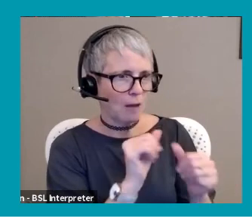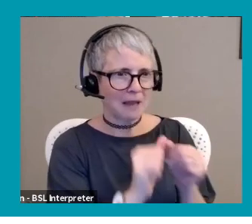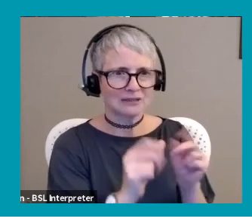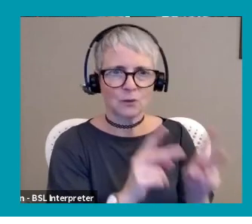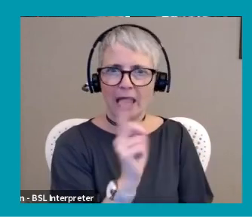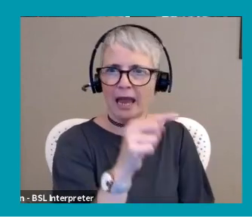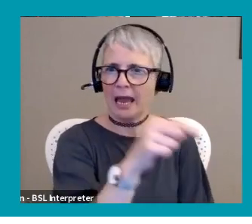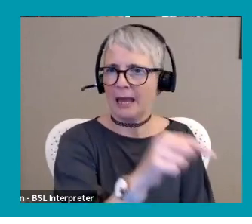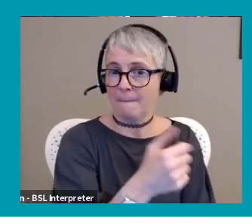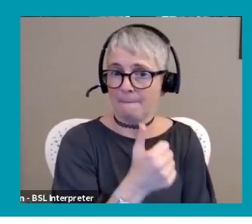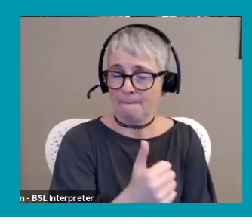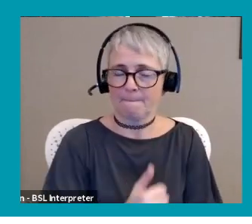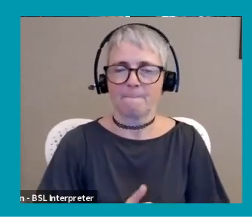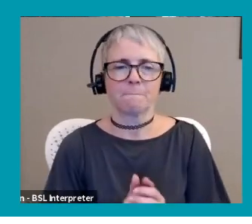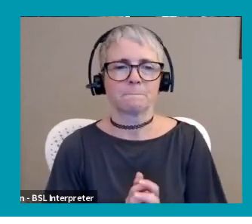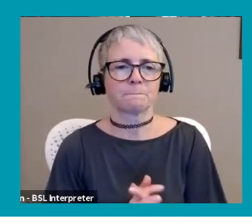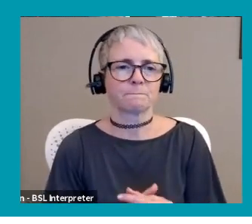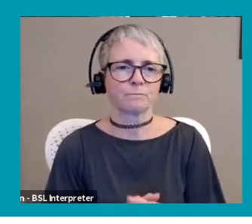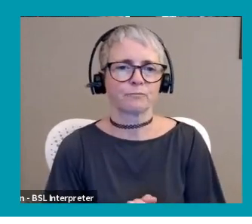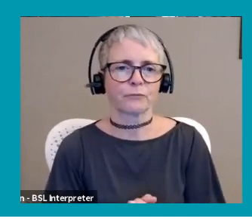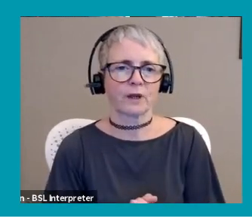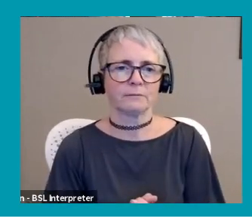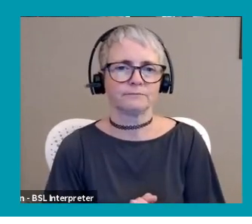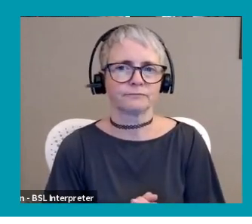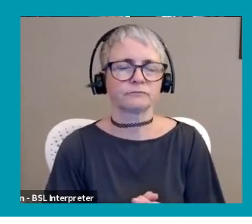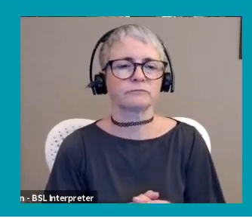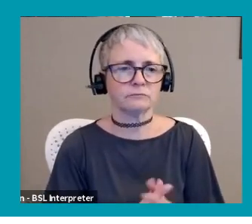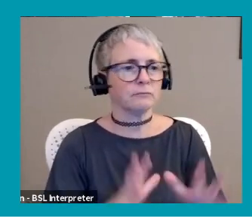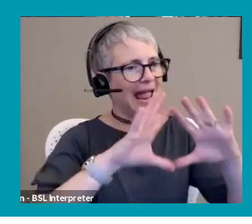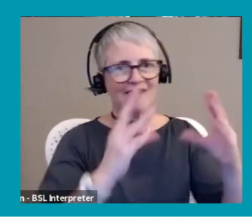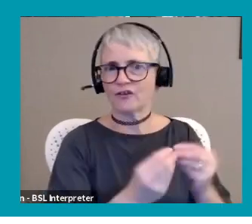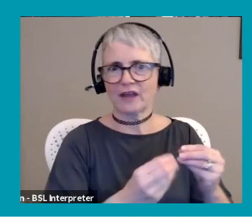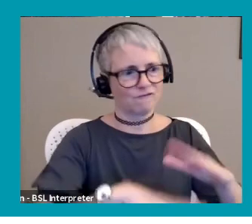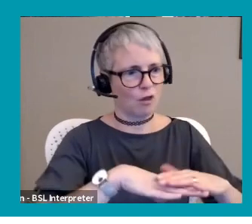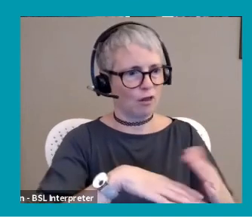and benefit. They're fully recorded, if anybody wants any of the PowerPoints please let us know.